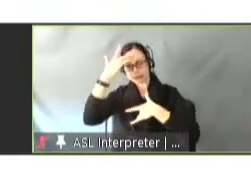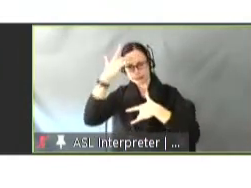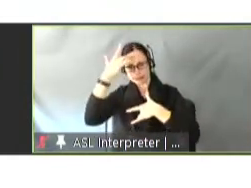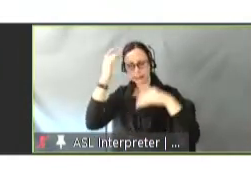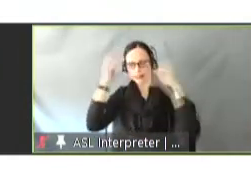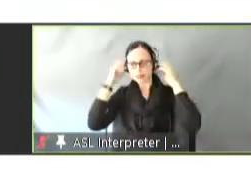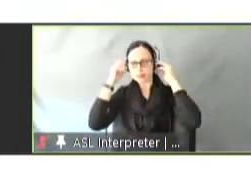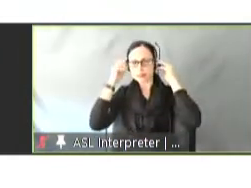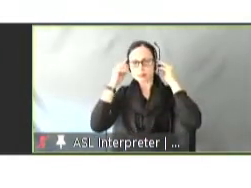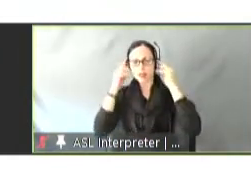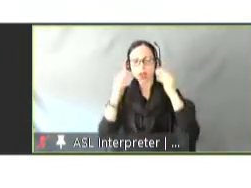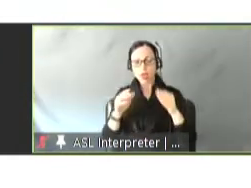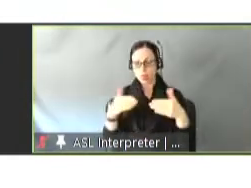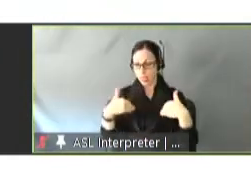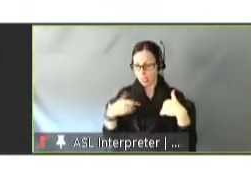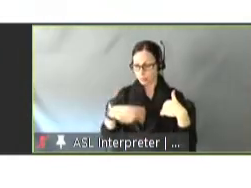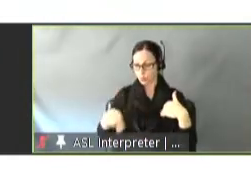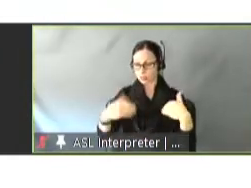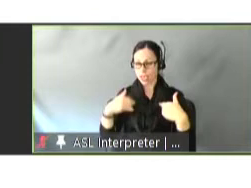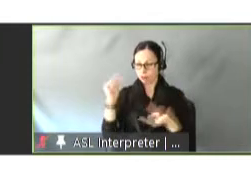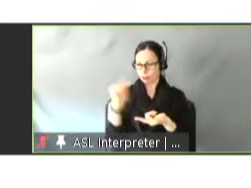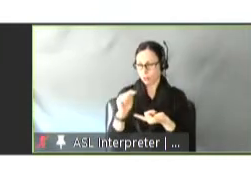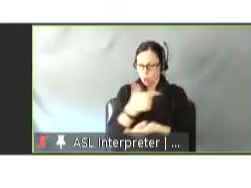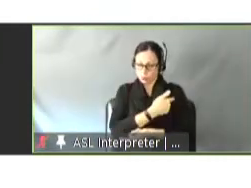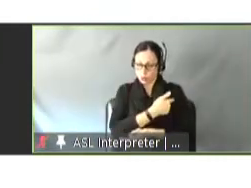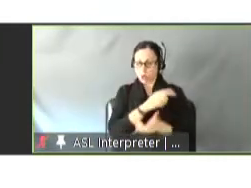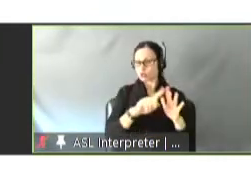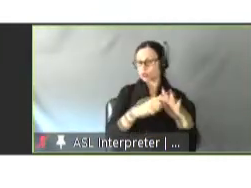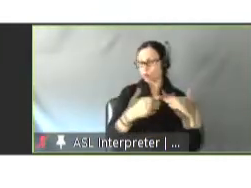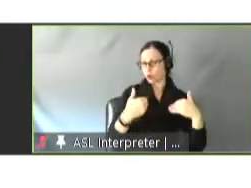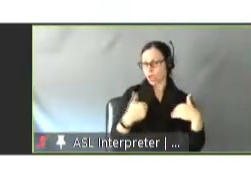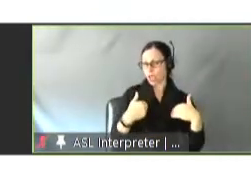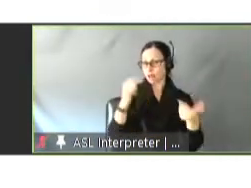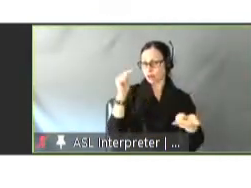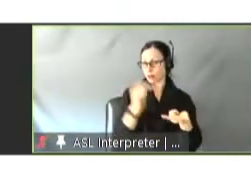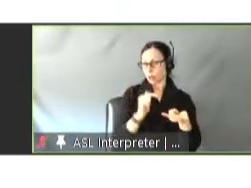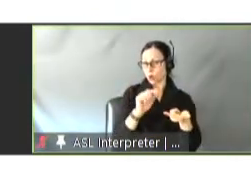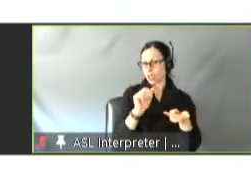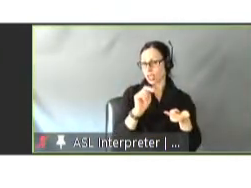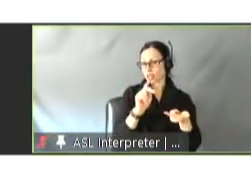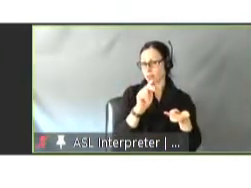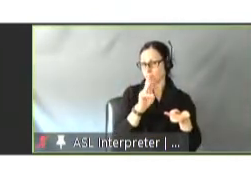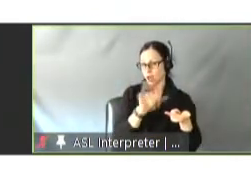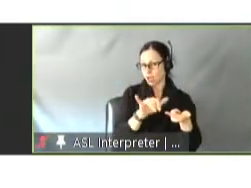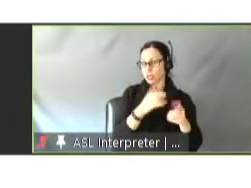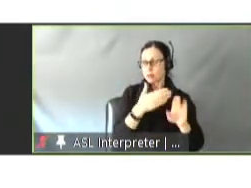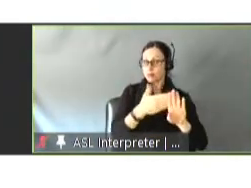the lower doses and started with a lower level of antibodies prior to the challenge had an increase